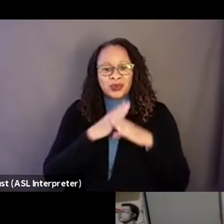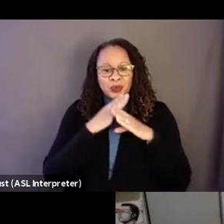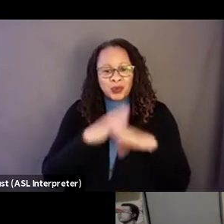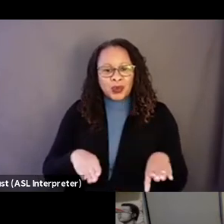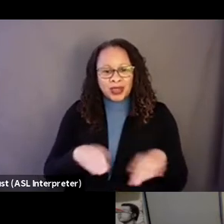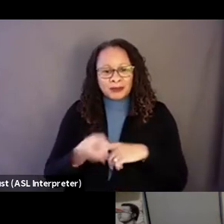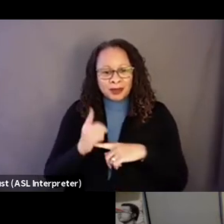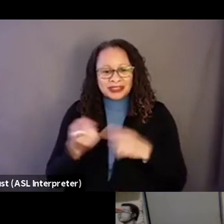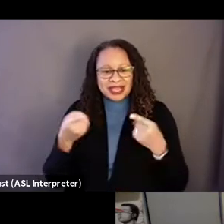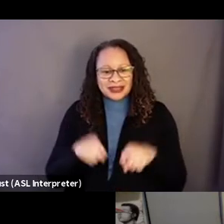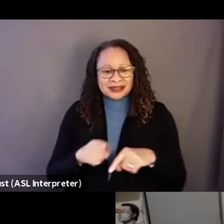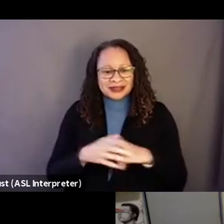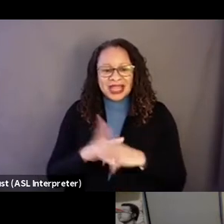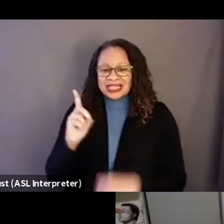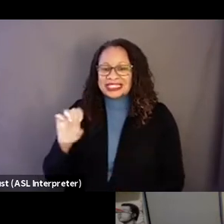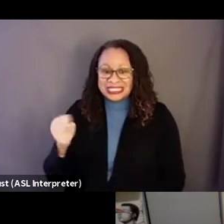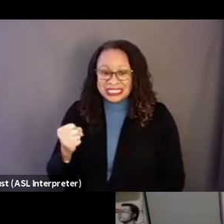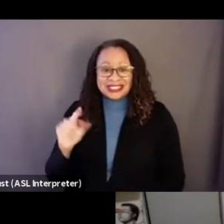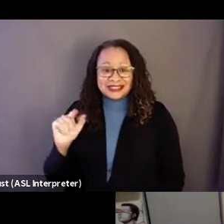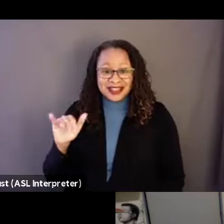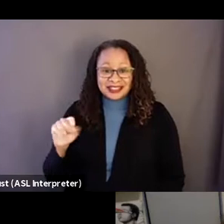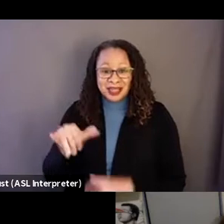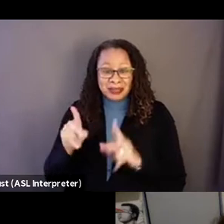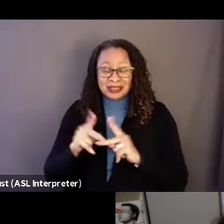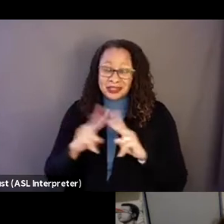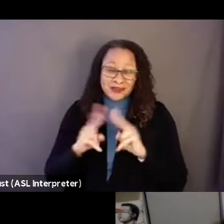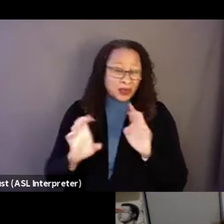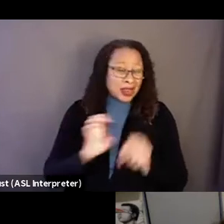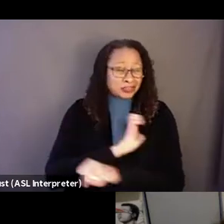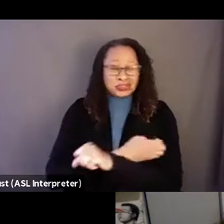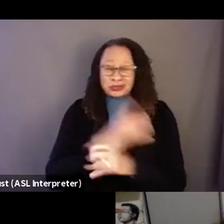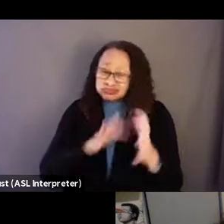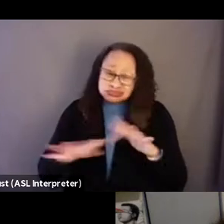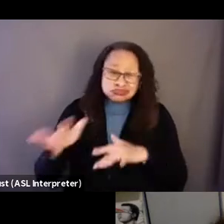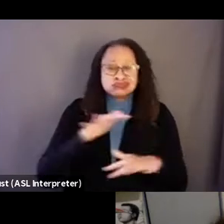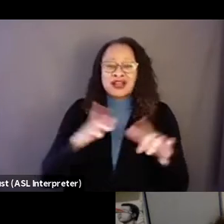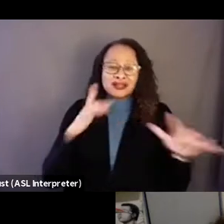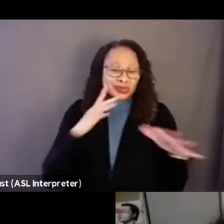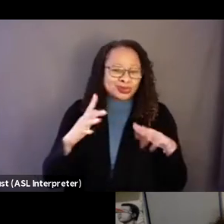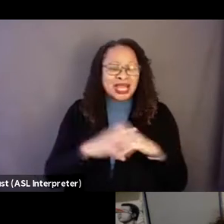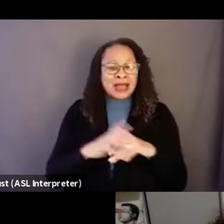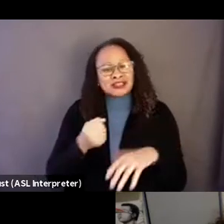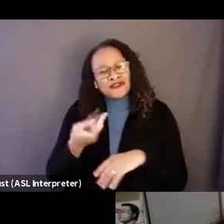Obviously, Dee's Tots is such an energetic, wonderful space and there are these moments, these scenes,